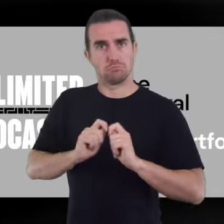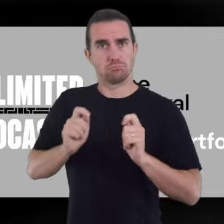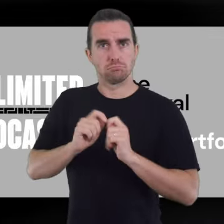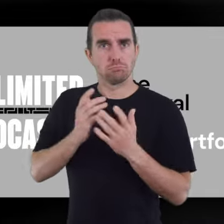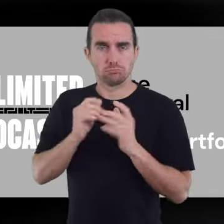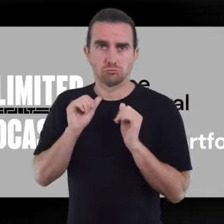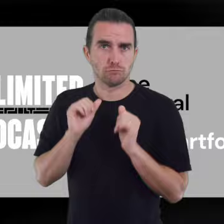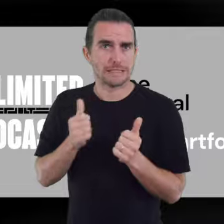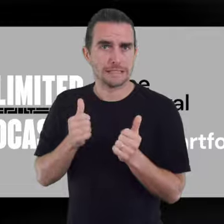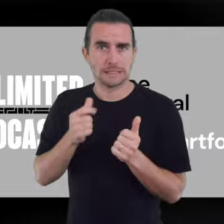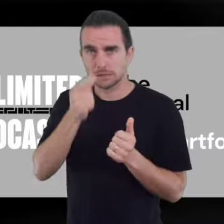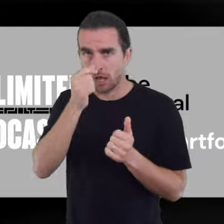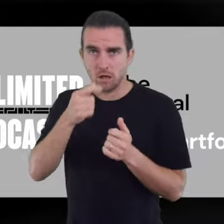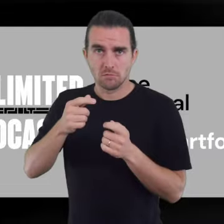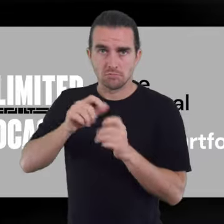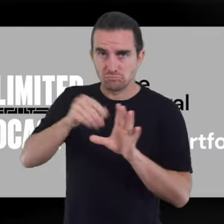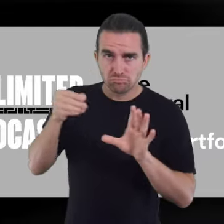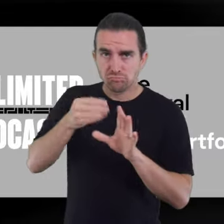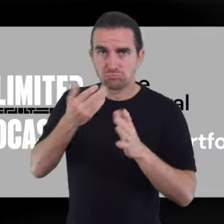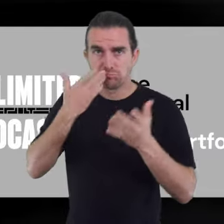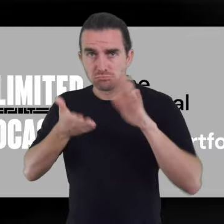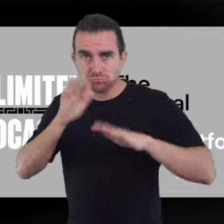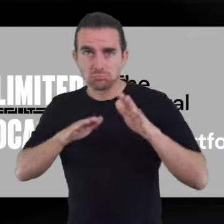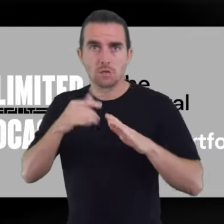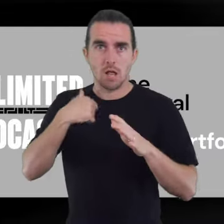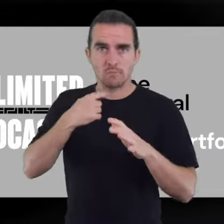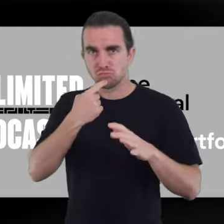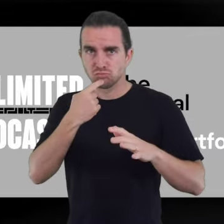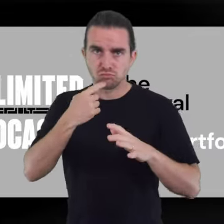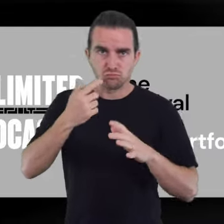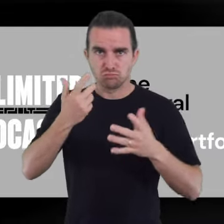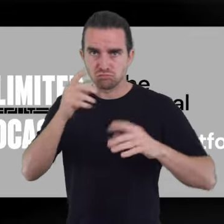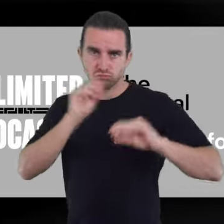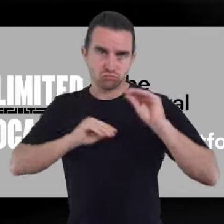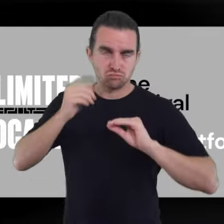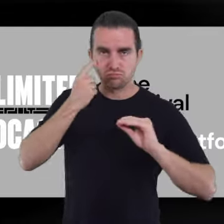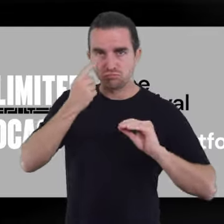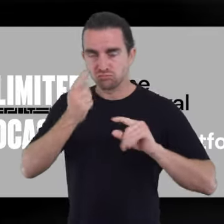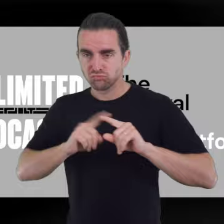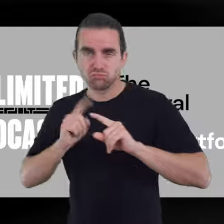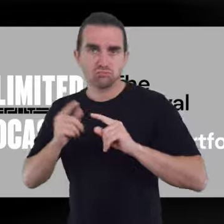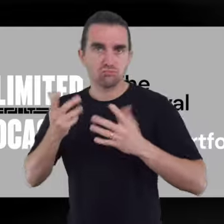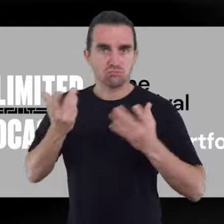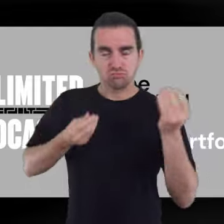because you can really stick anything in them, and I'm quite promiscuous when it comes to my methods, so.